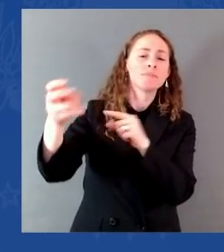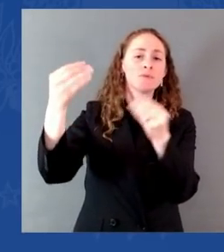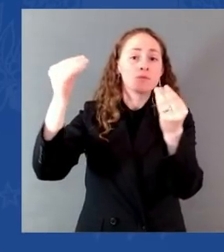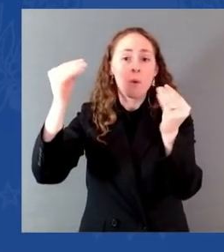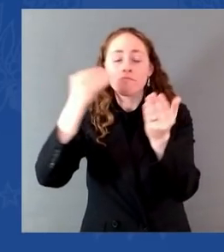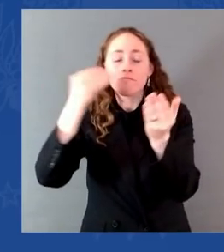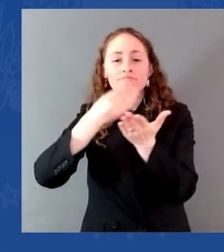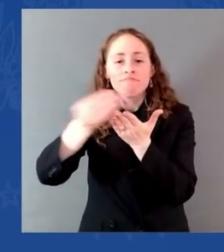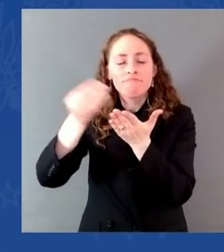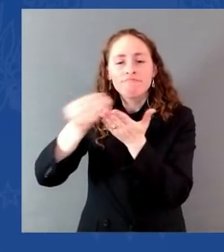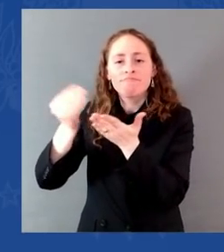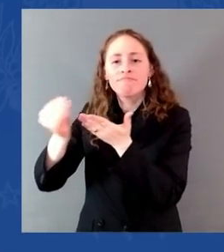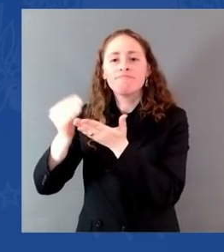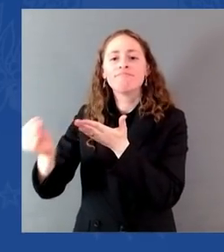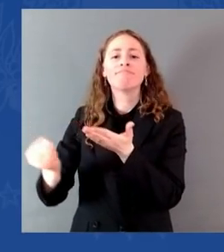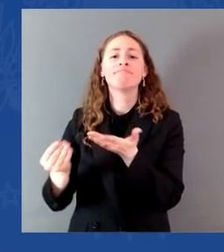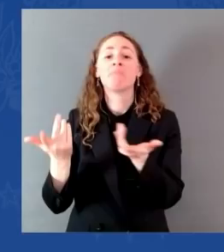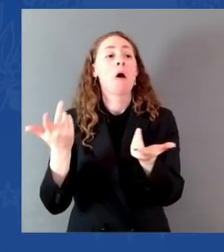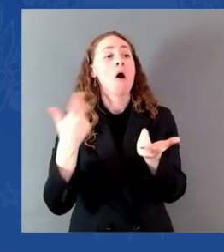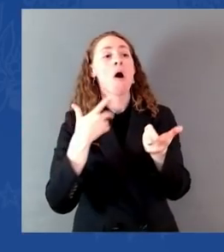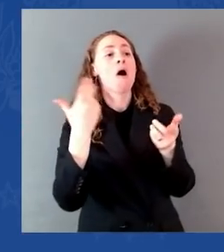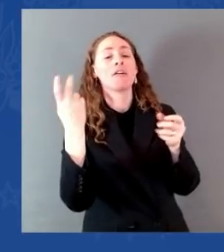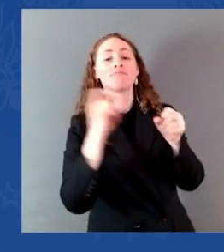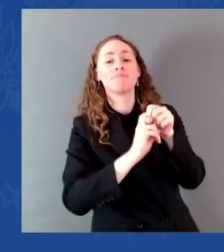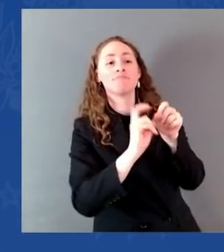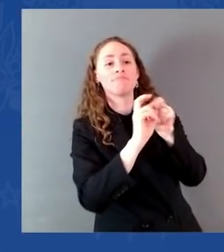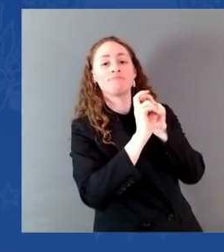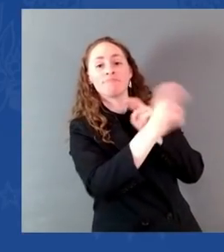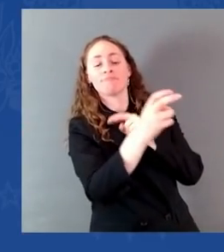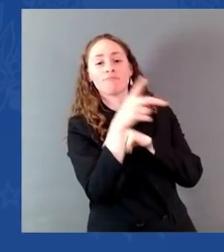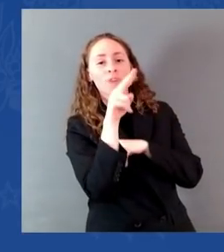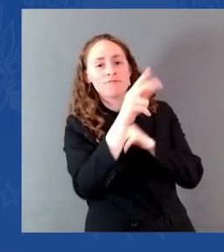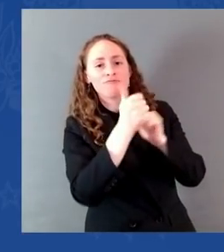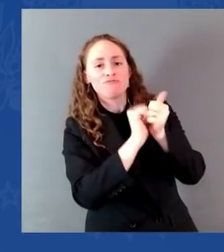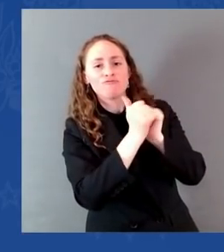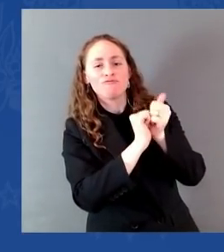the first stadium, by the way, I might specifically point out, specifically built for women's soccer.